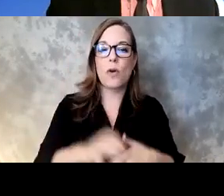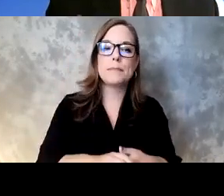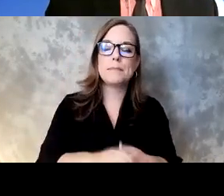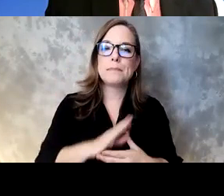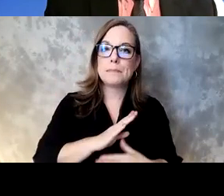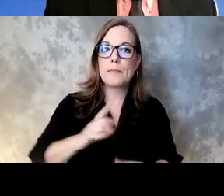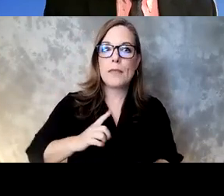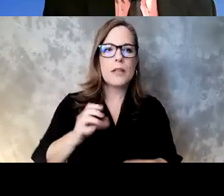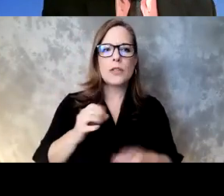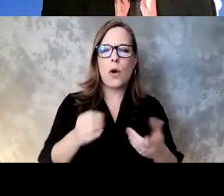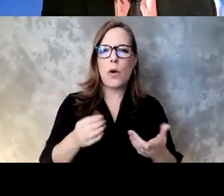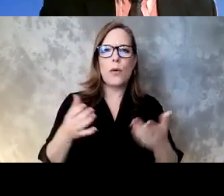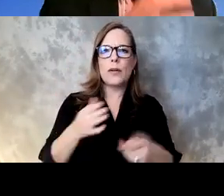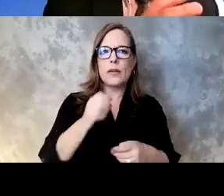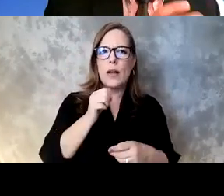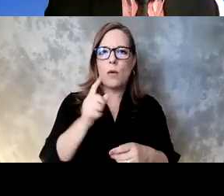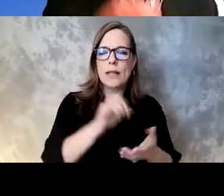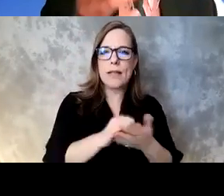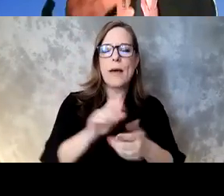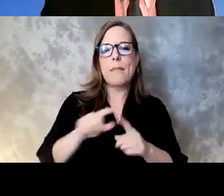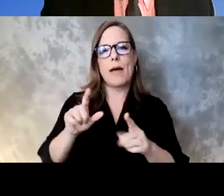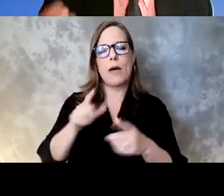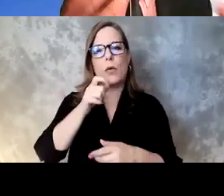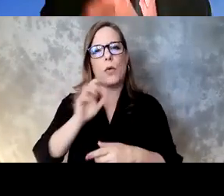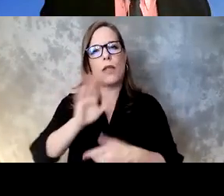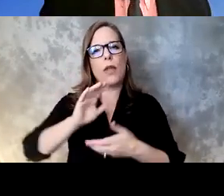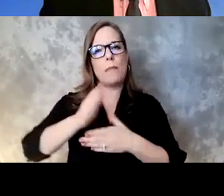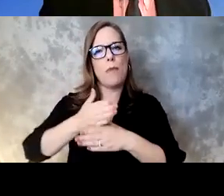And so we want we want to emphasize that there's funding sources that may be within the LEA